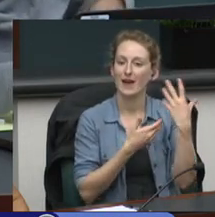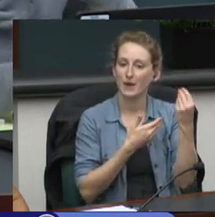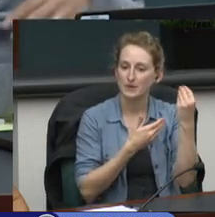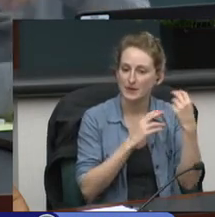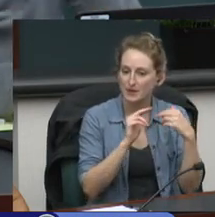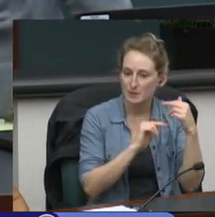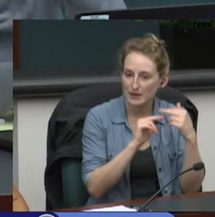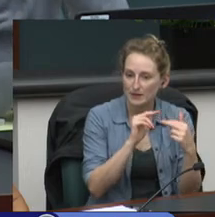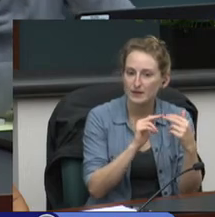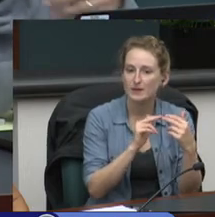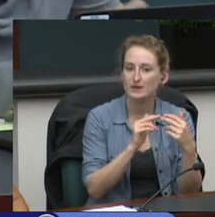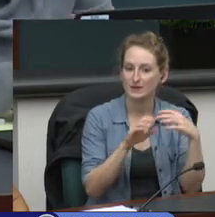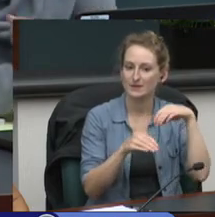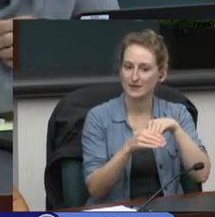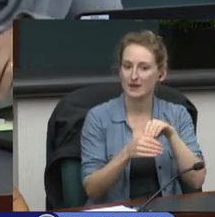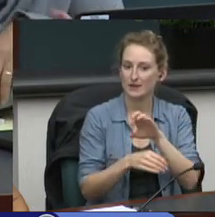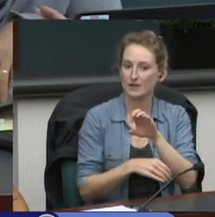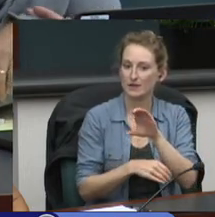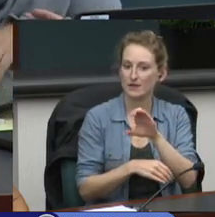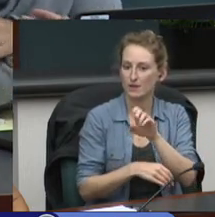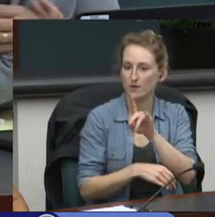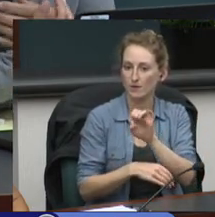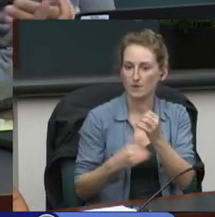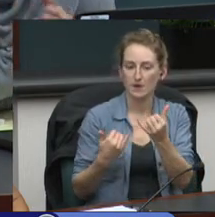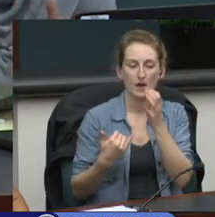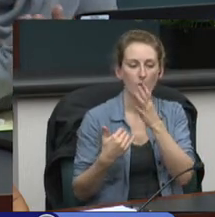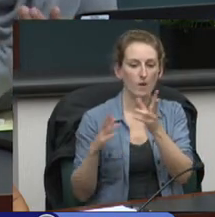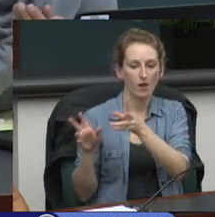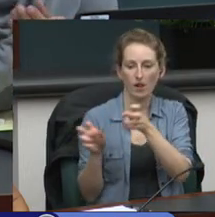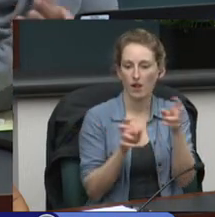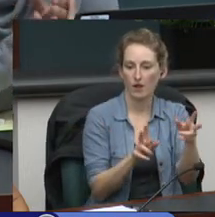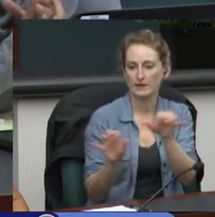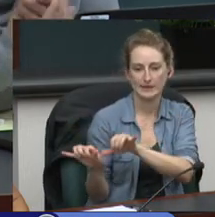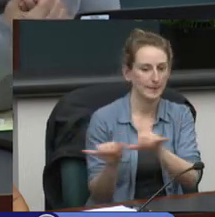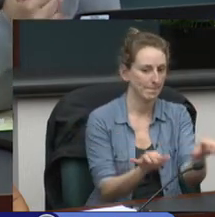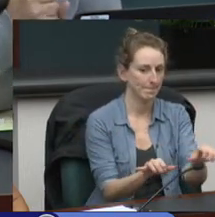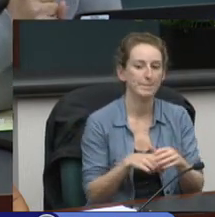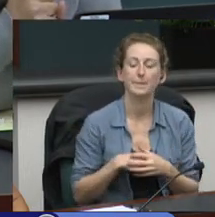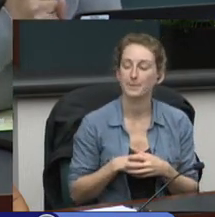now that that our carry-forward you see in the proposed floodplain as well so